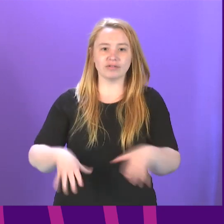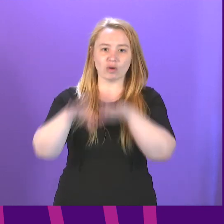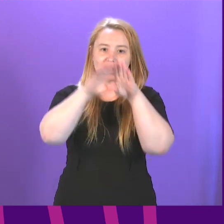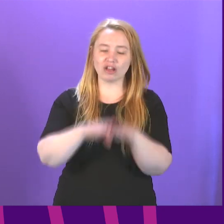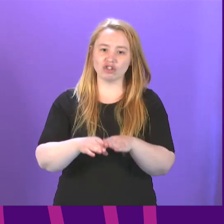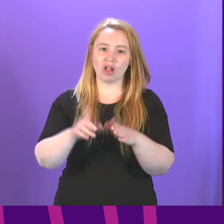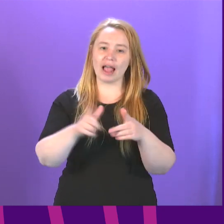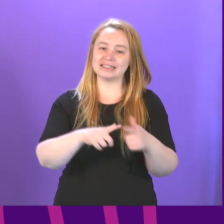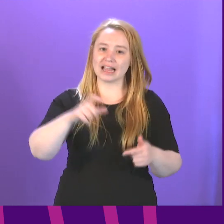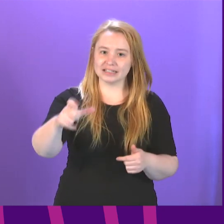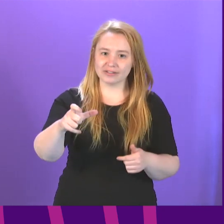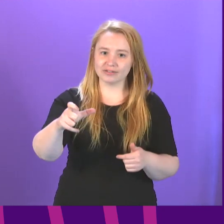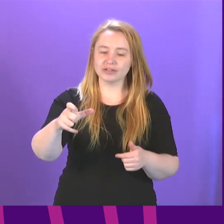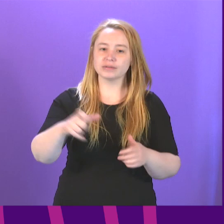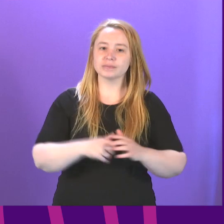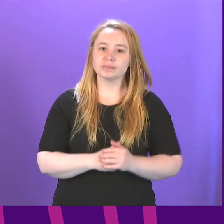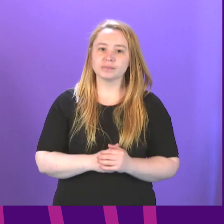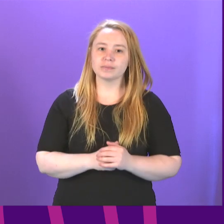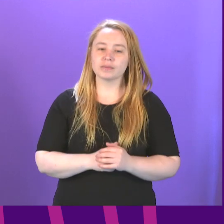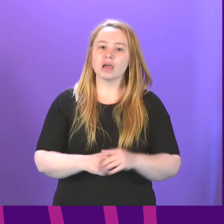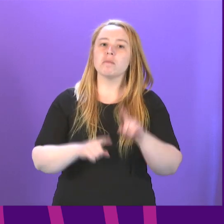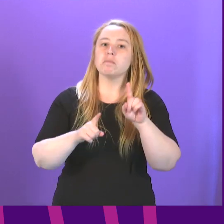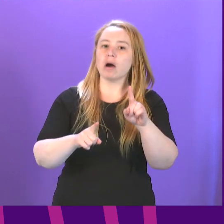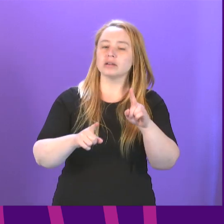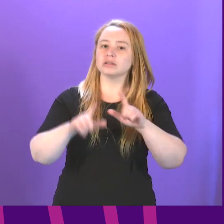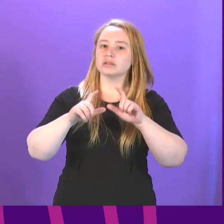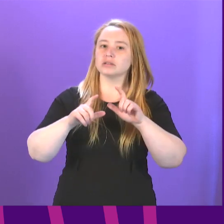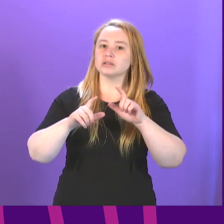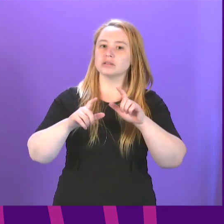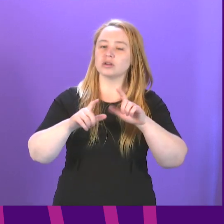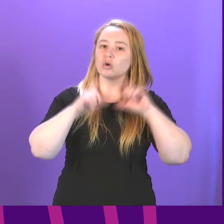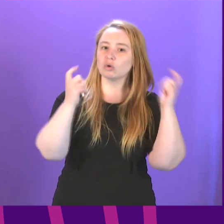and suspended action, but Colleges Scotland refused to ratify the agreement, even though